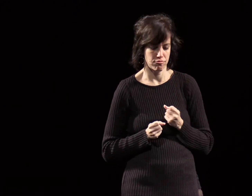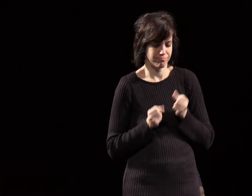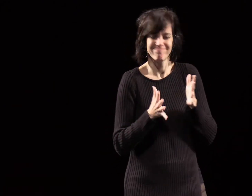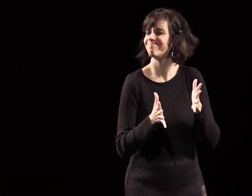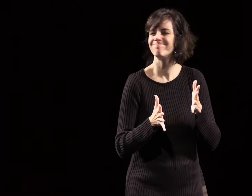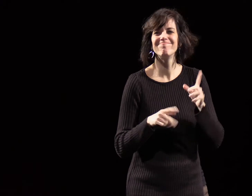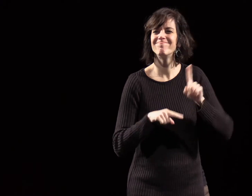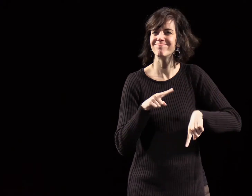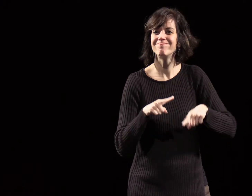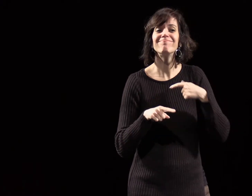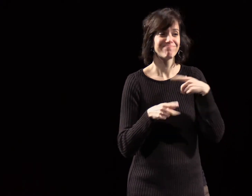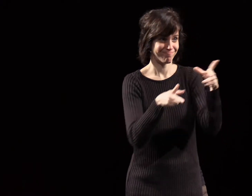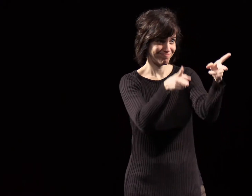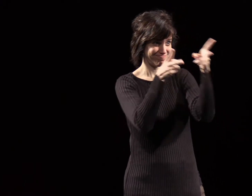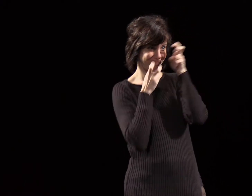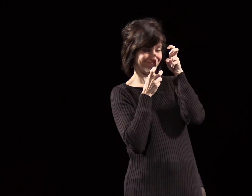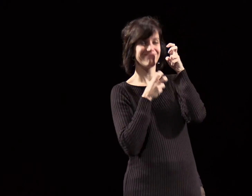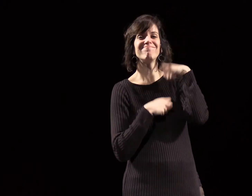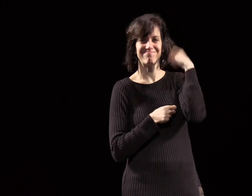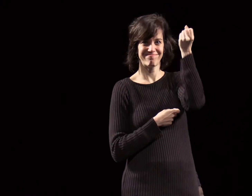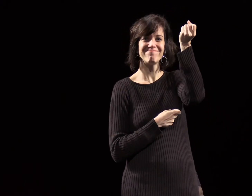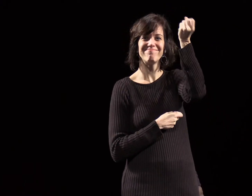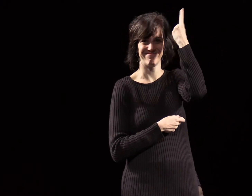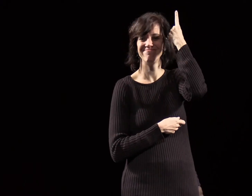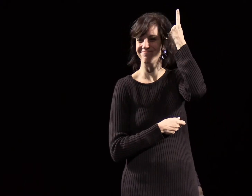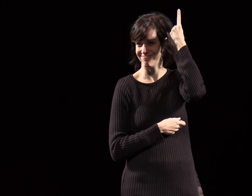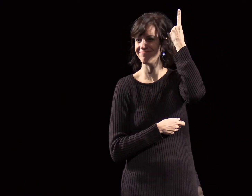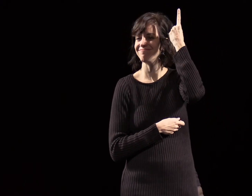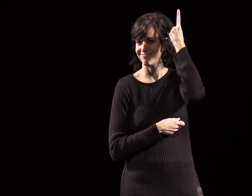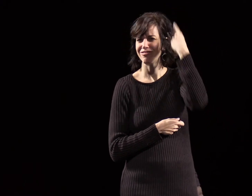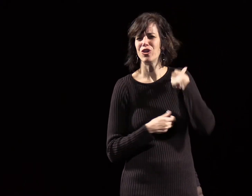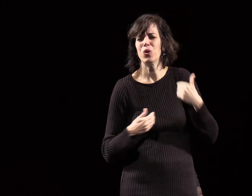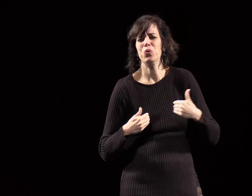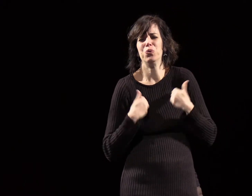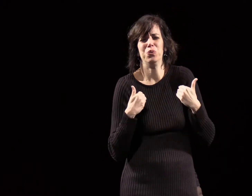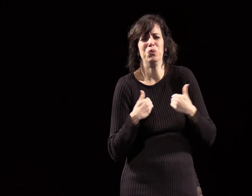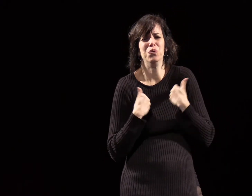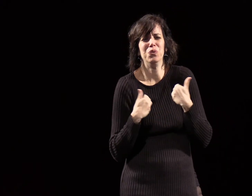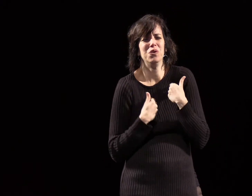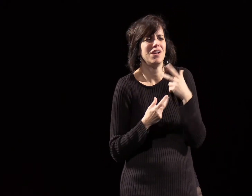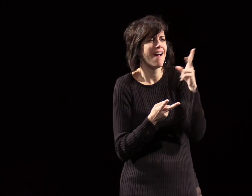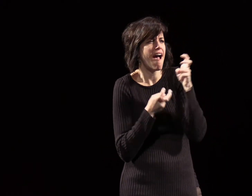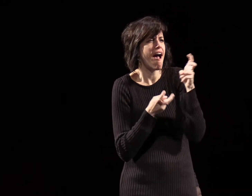Now, I couldn't sign ASL, but I did understand it receptively.